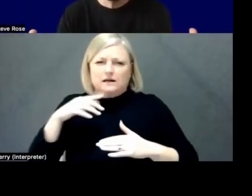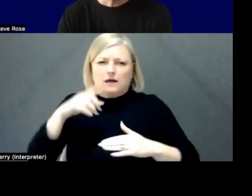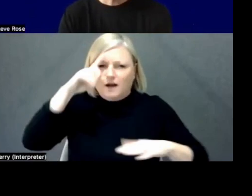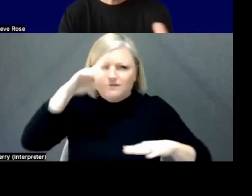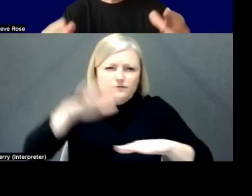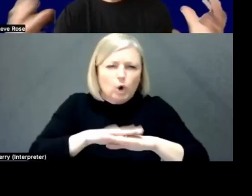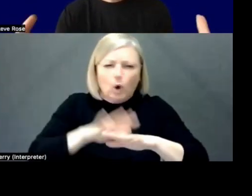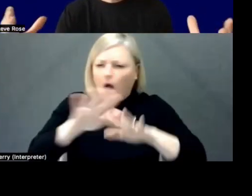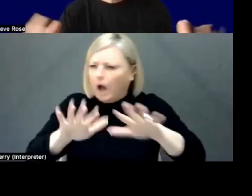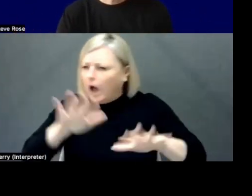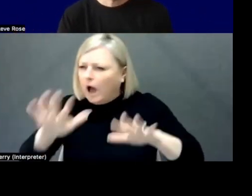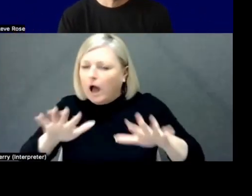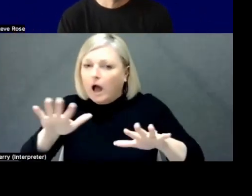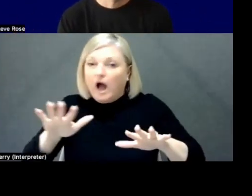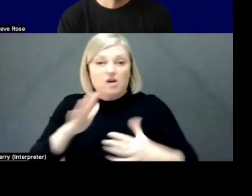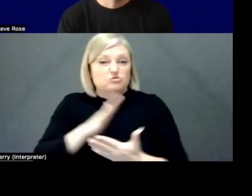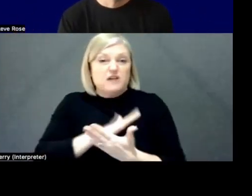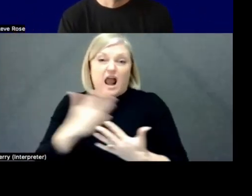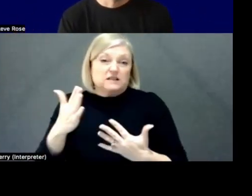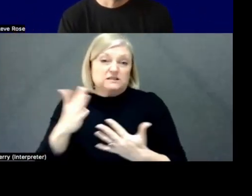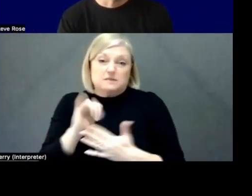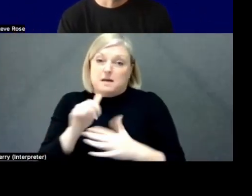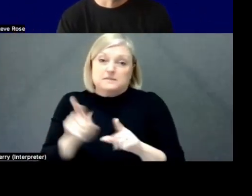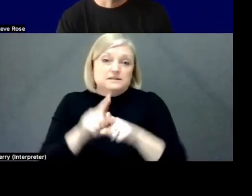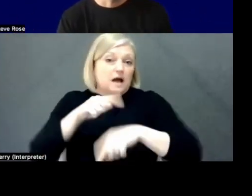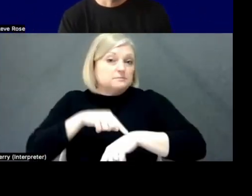of both and it's part of 'how do we bring that all together?'